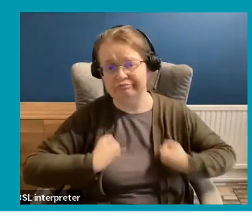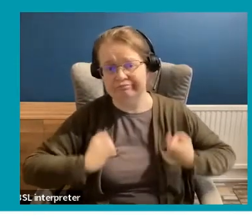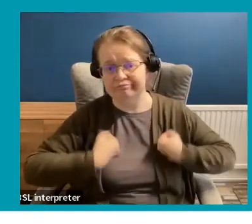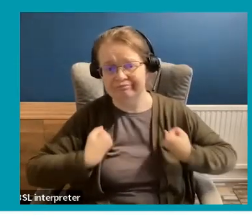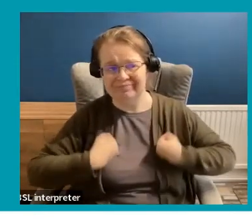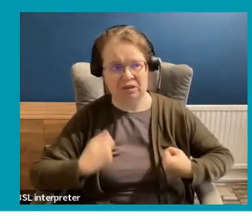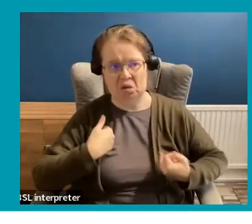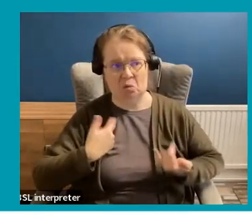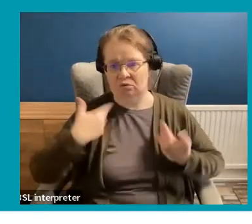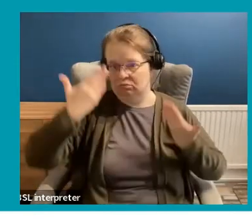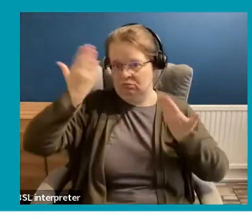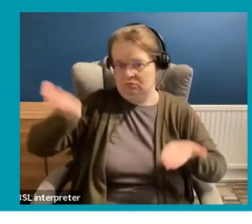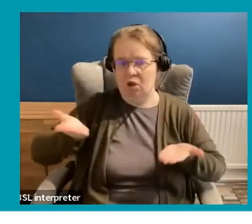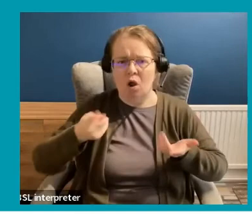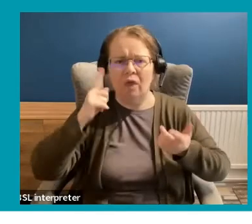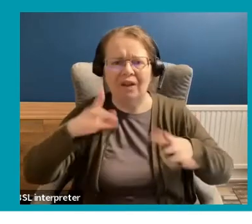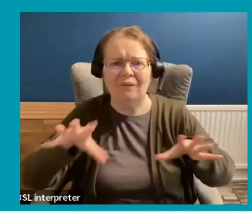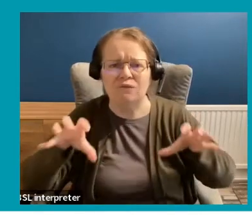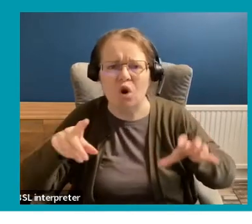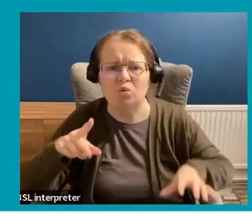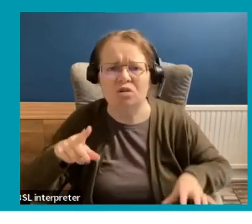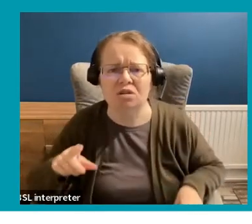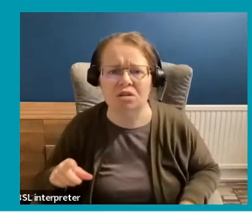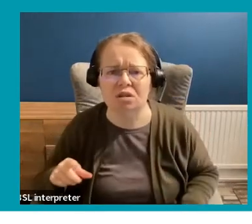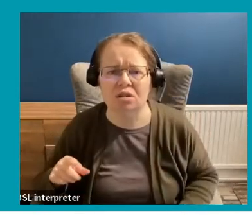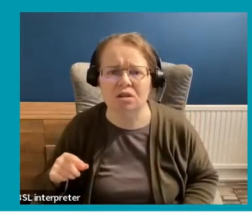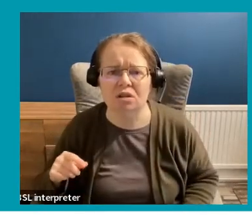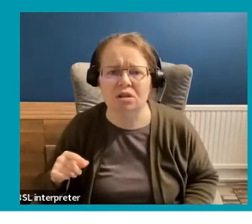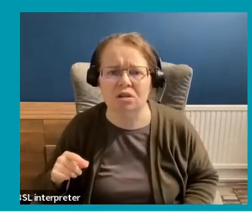I am here.